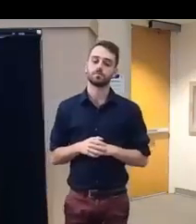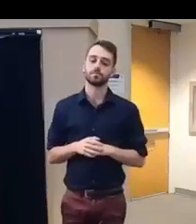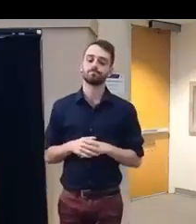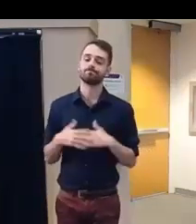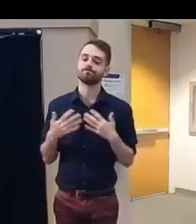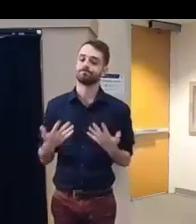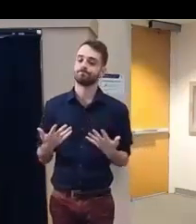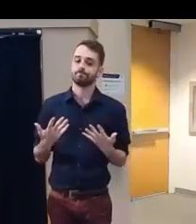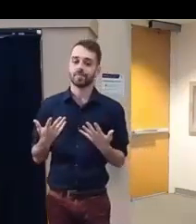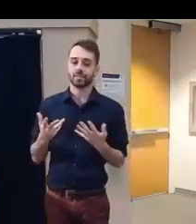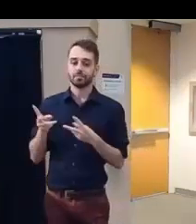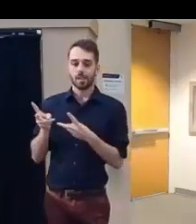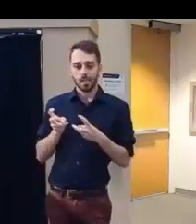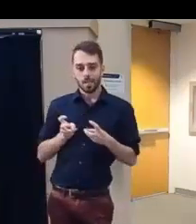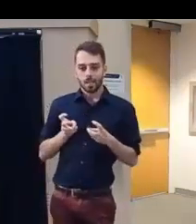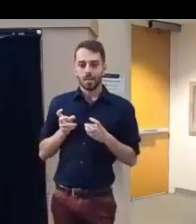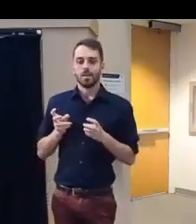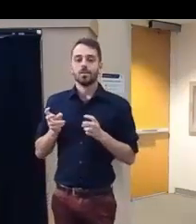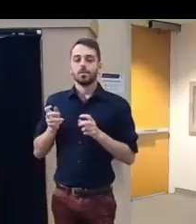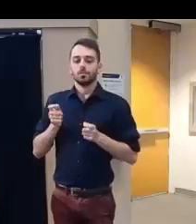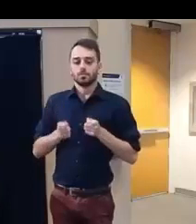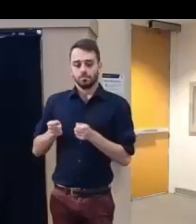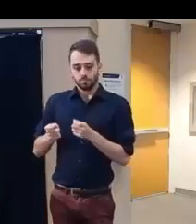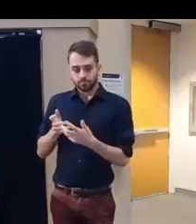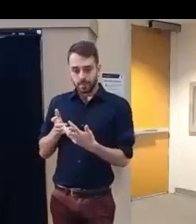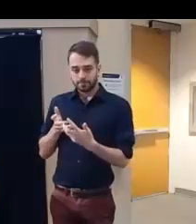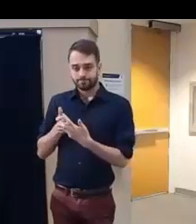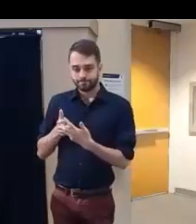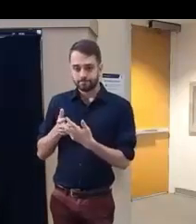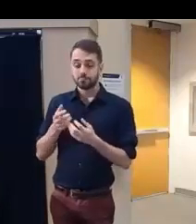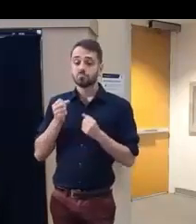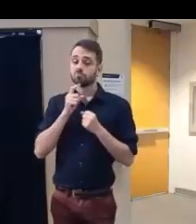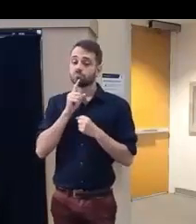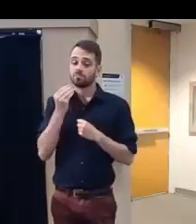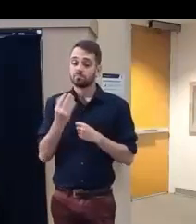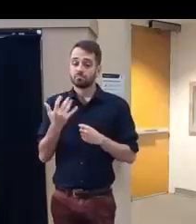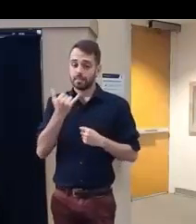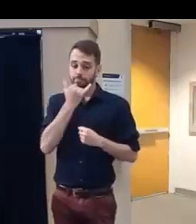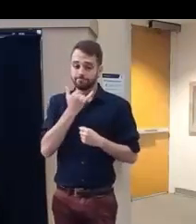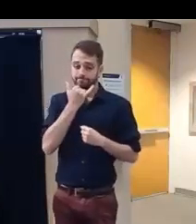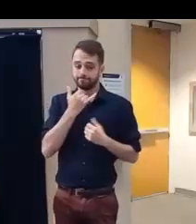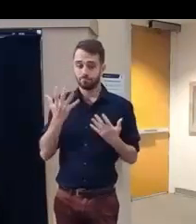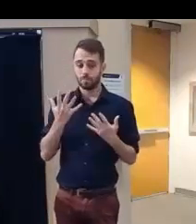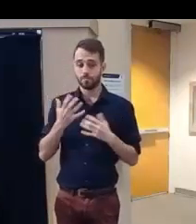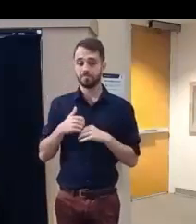there's kind of increased heterogeneity though that um that invite issues like bias and so we